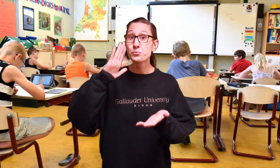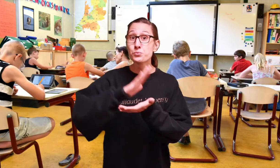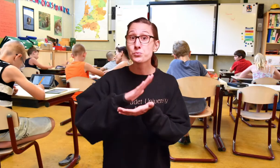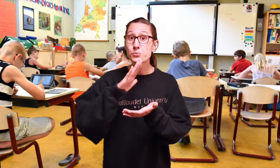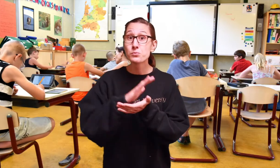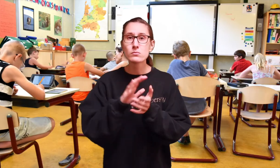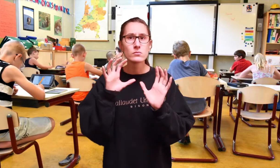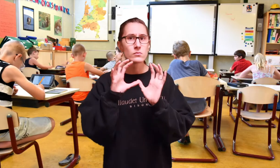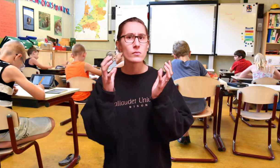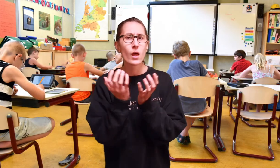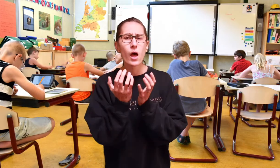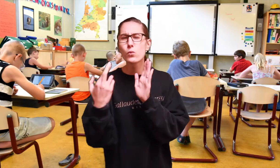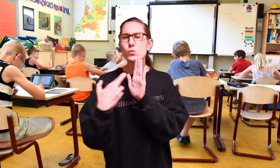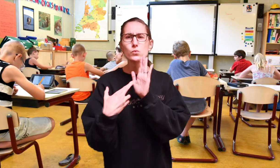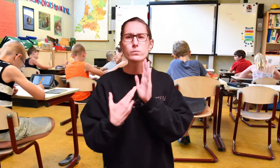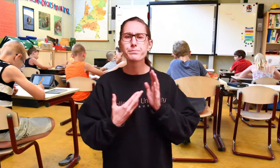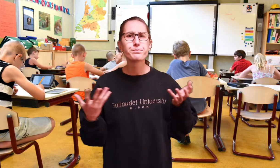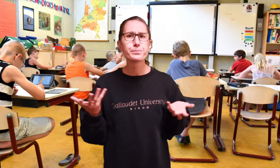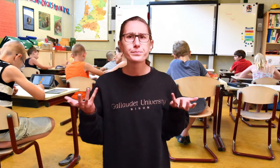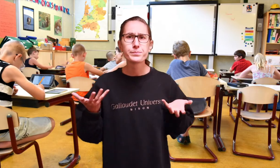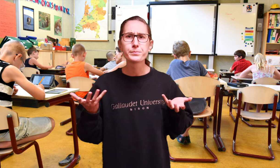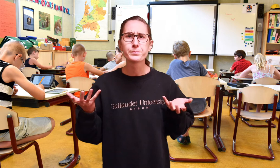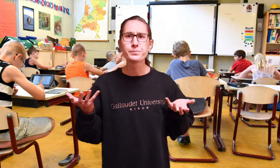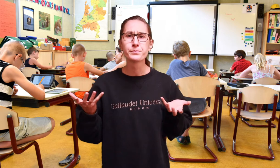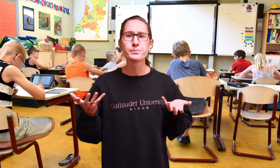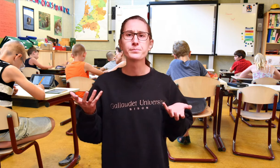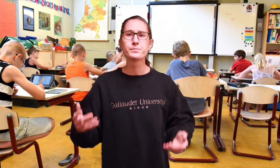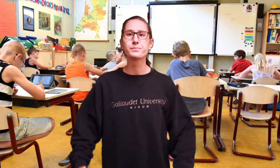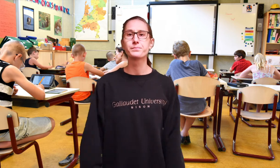What are rules at schooling the classroom?